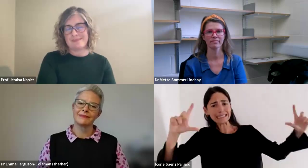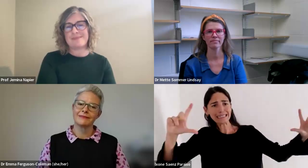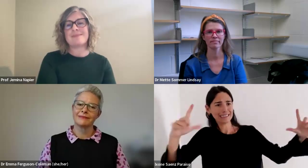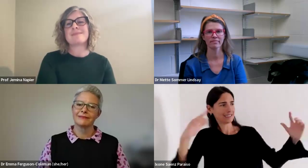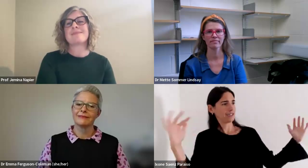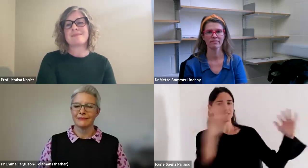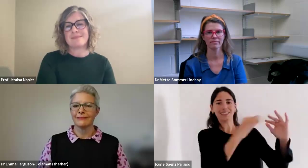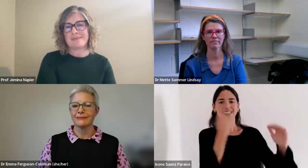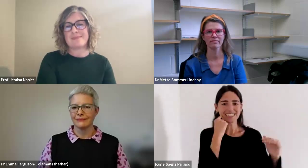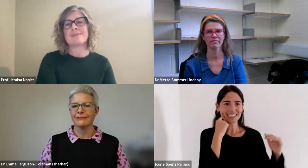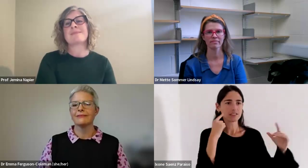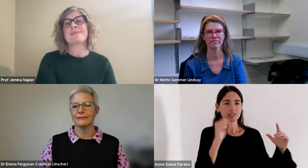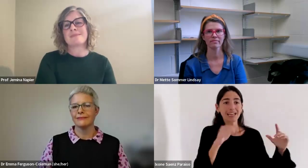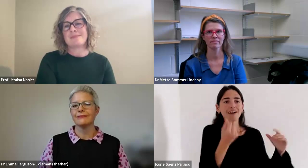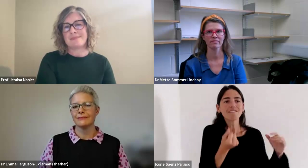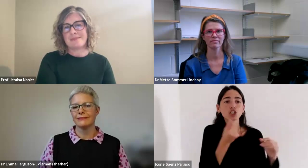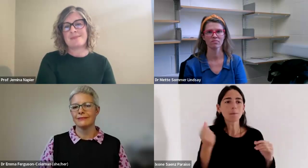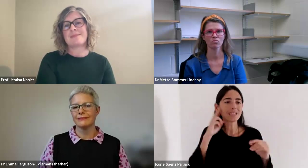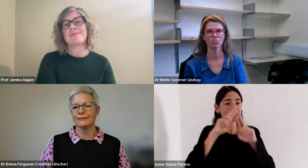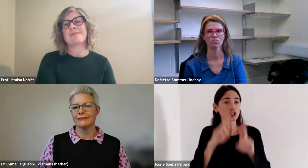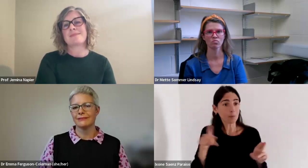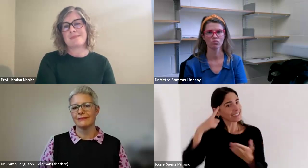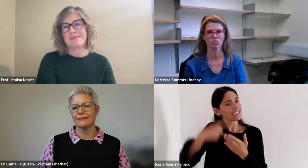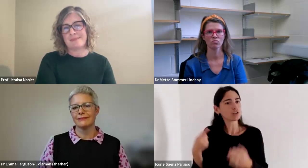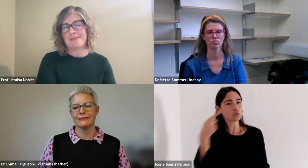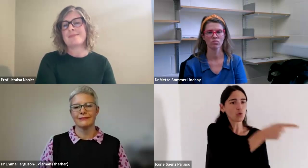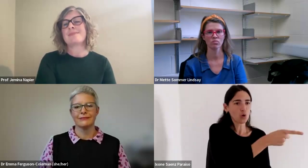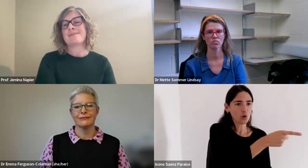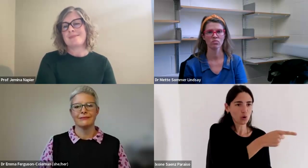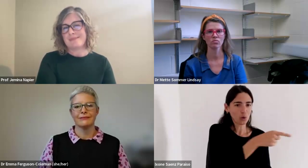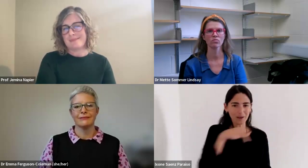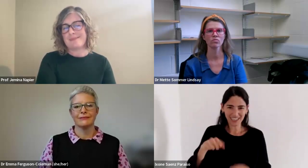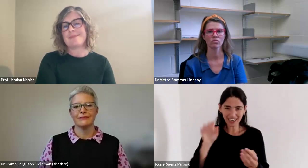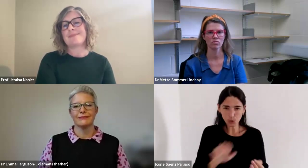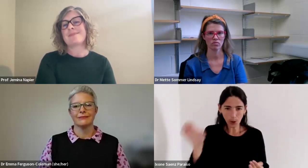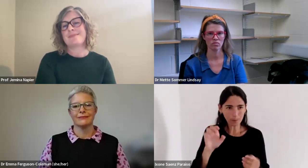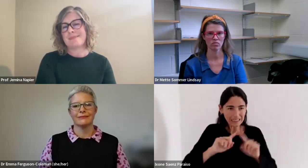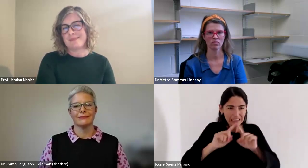America is a very different environment. It's a huge country, there are international students